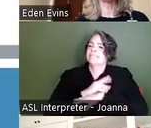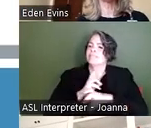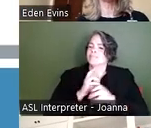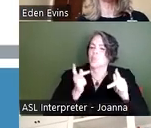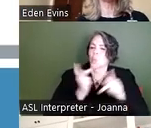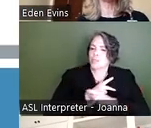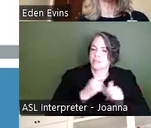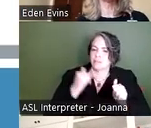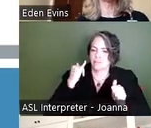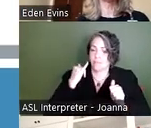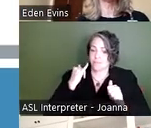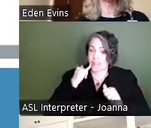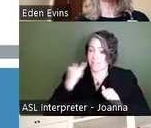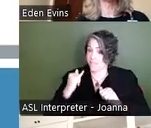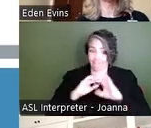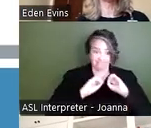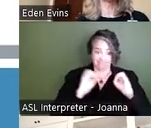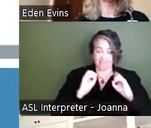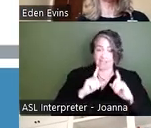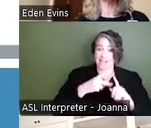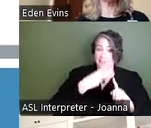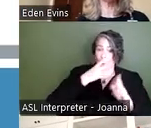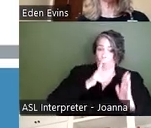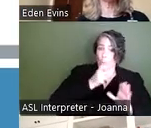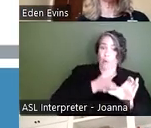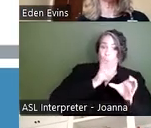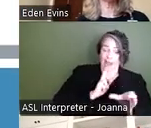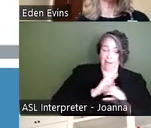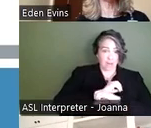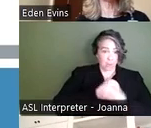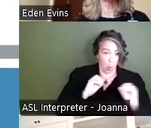because we have so many good ones. You talked a little bit about this, but just could you